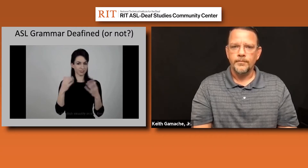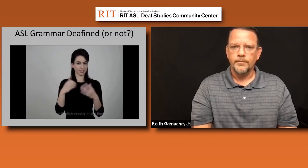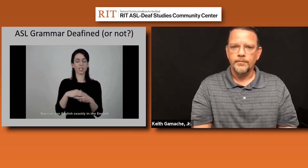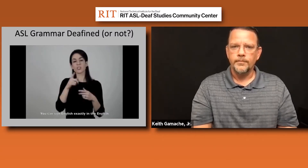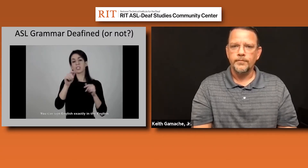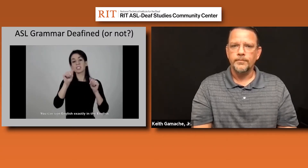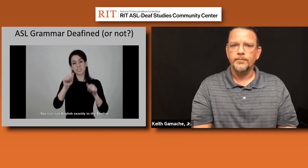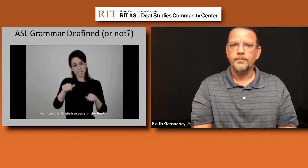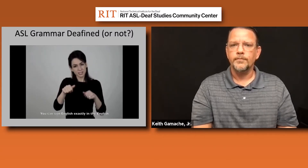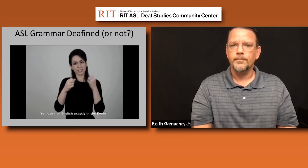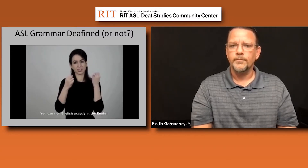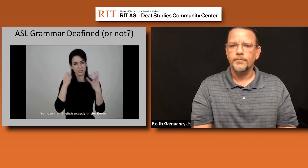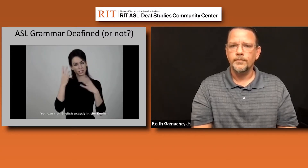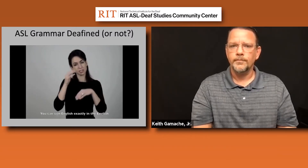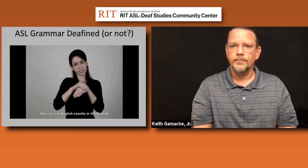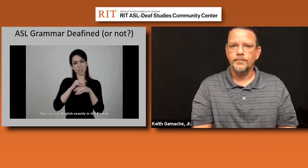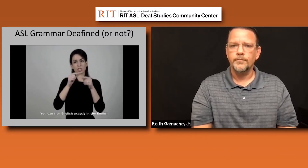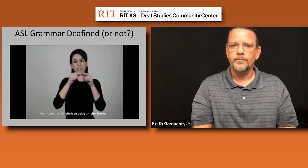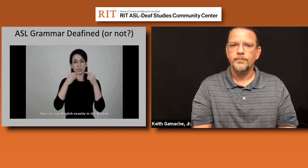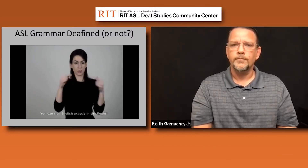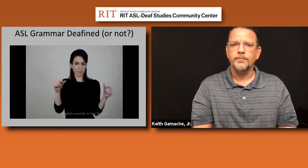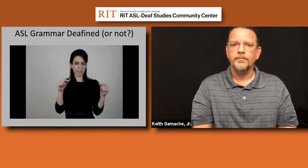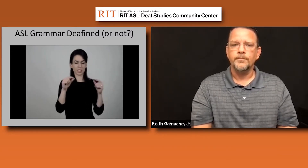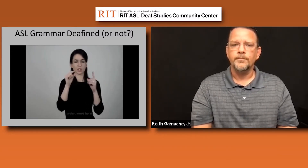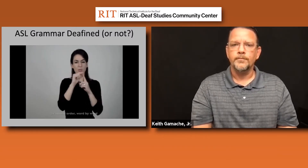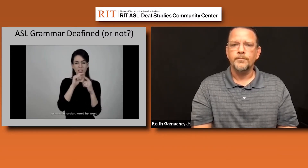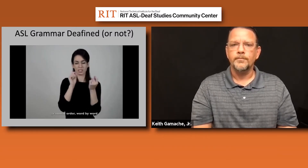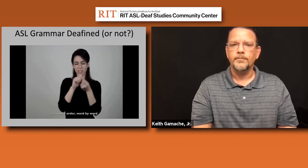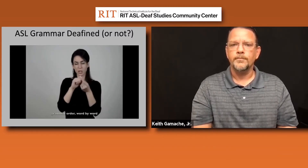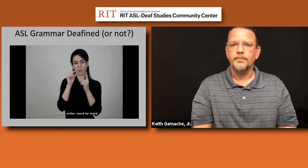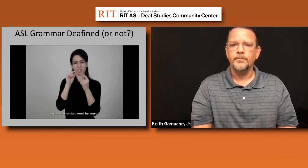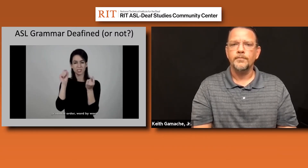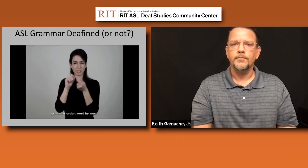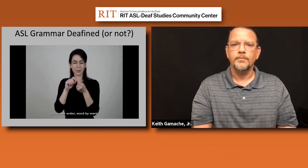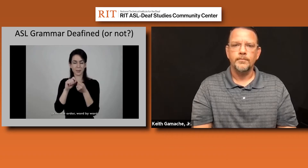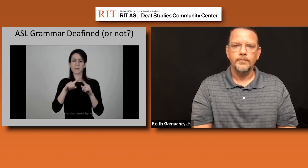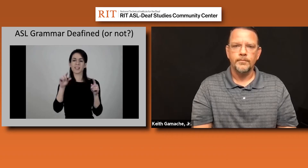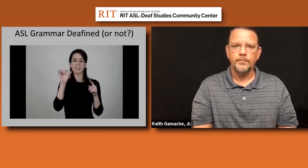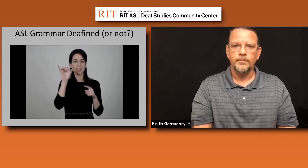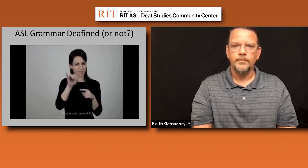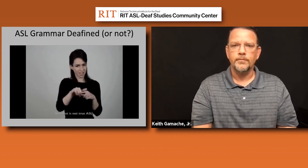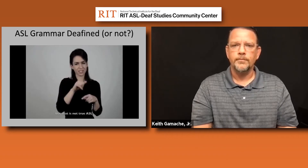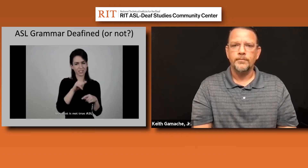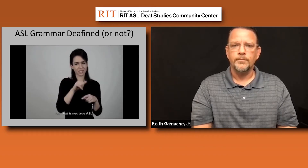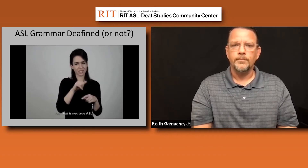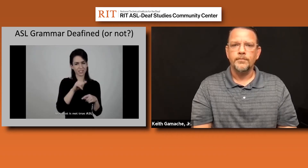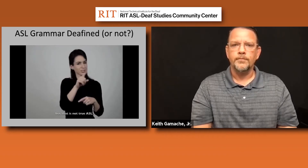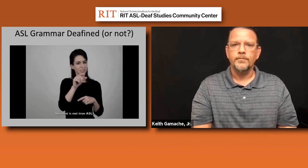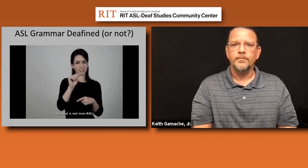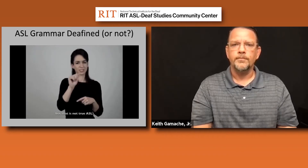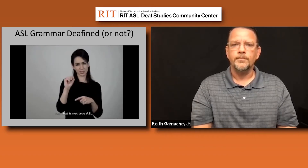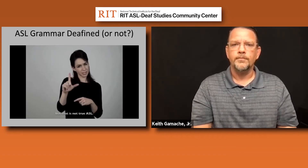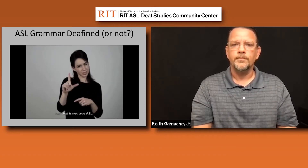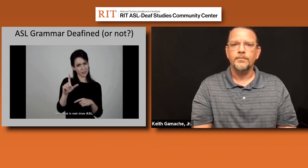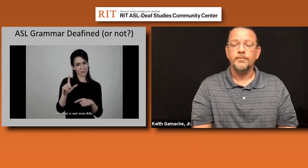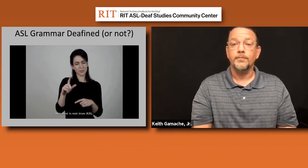You can sign English exactly in the English grammar order word by word, but that is not true ASL.